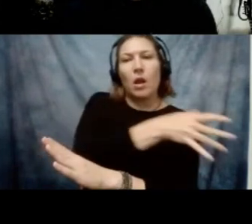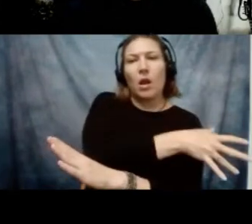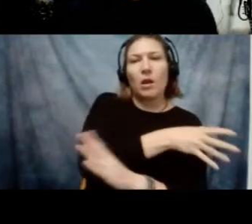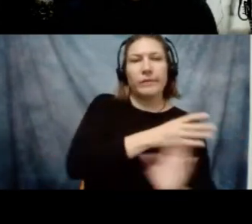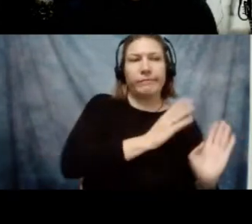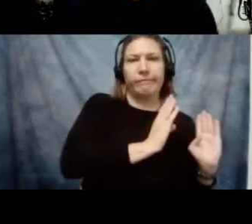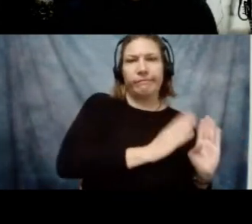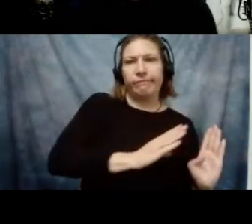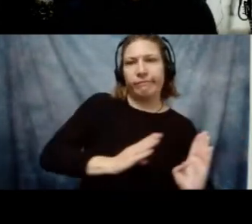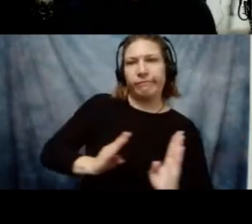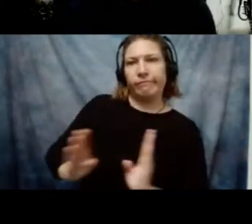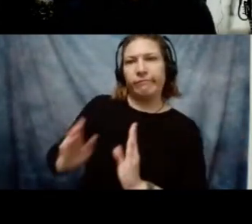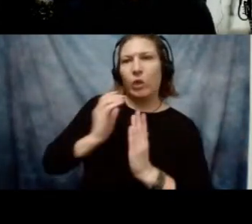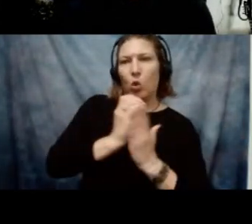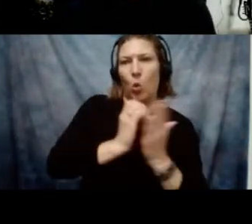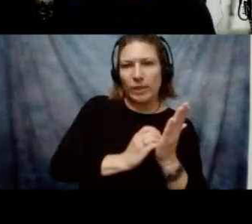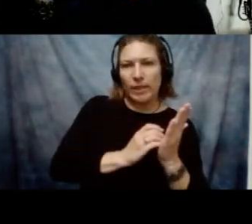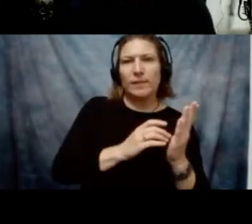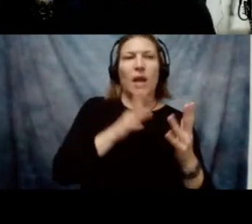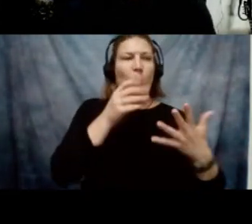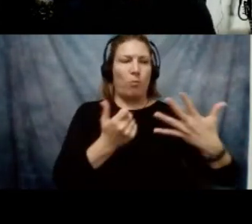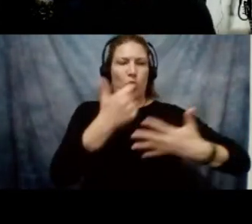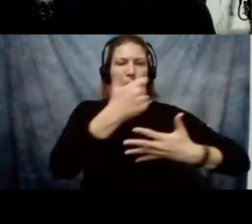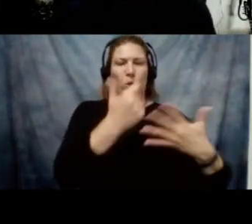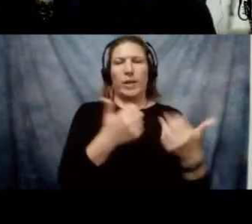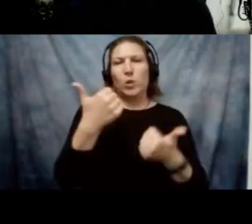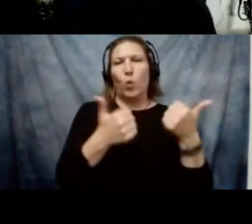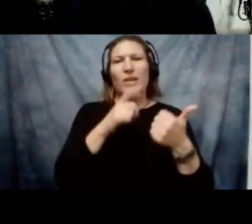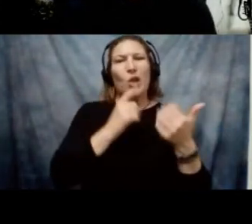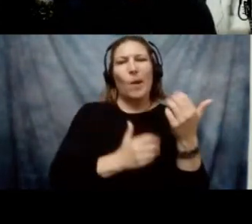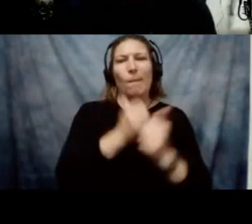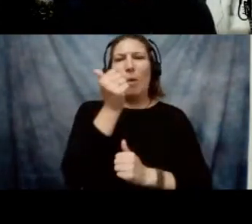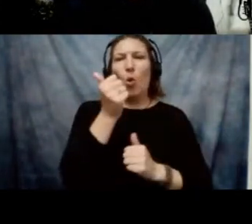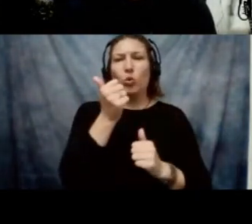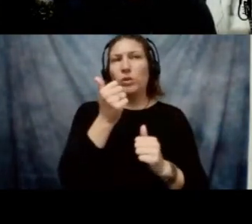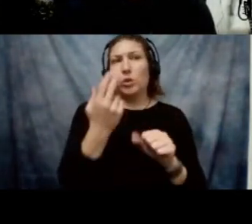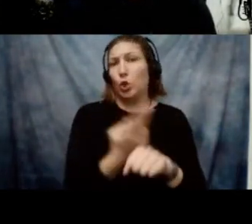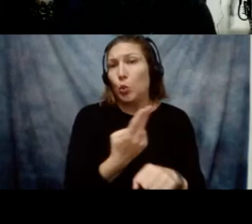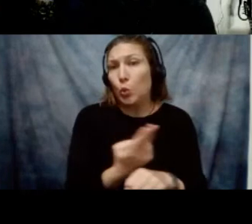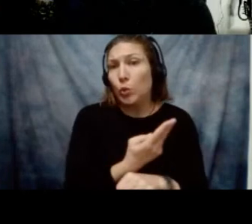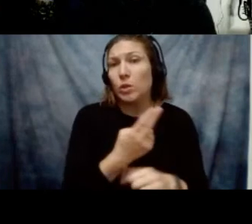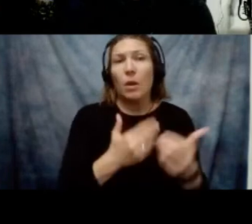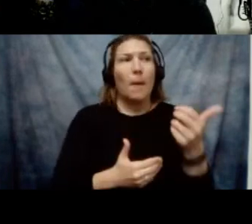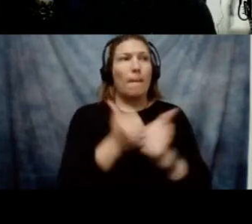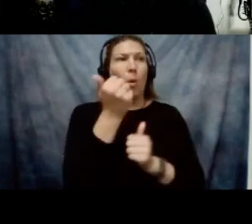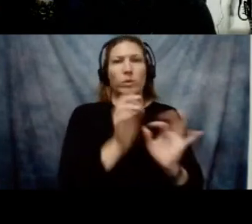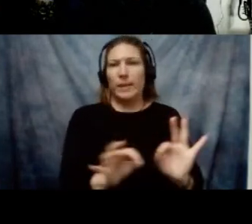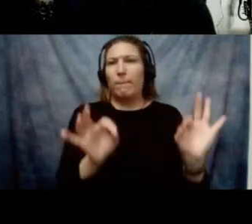and start with those and put those back through a refined design process and that's something you